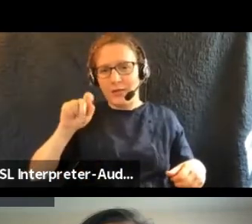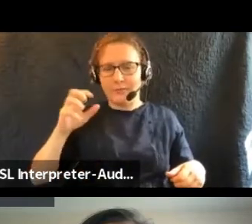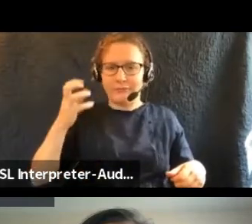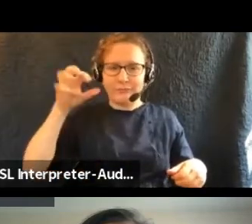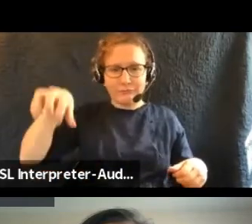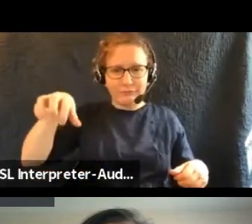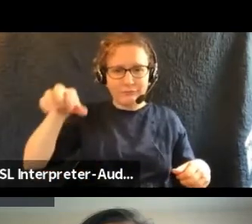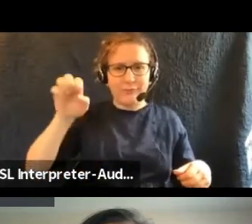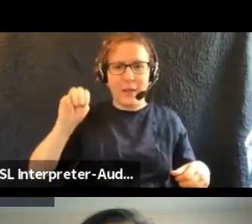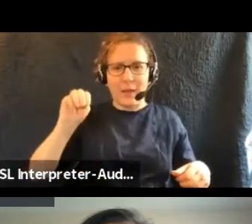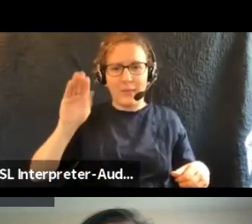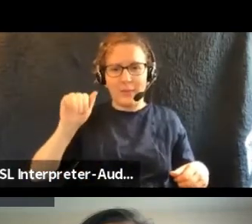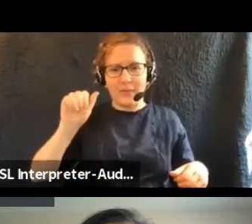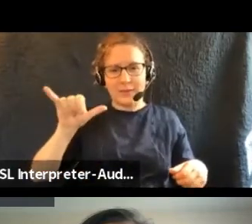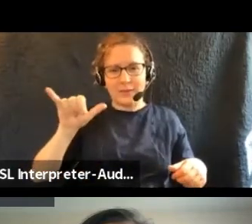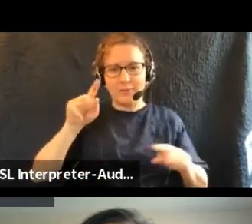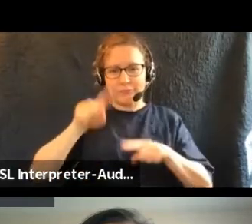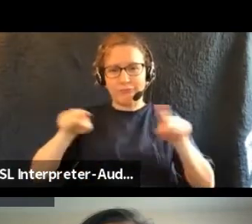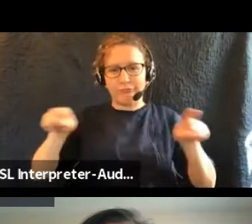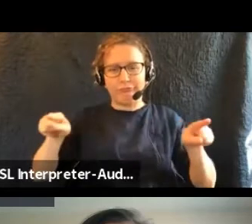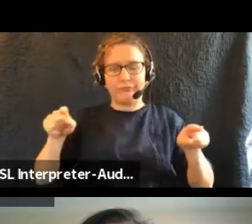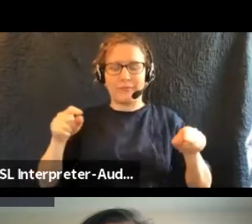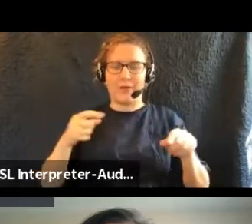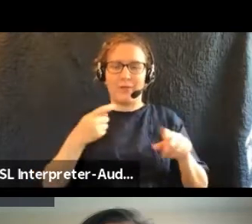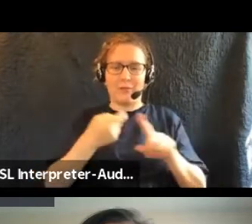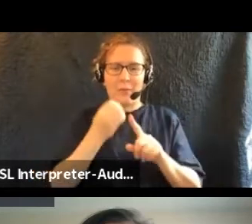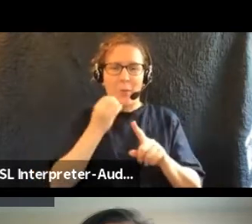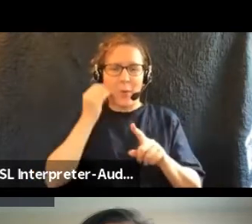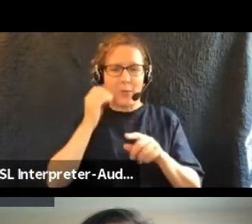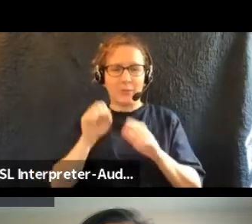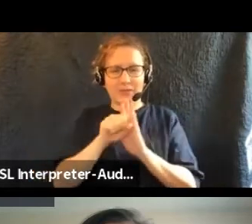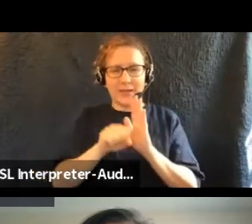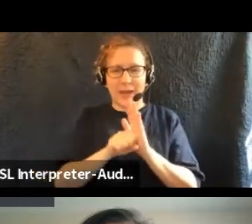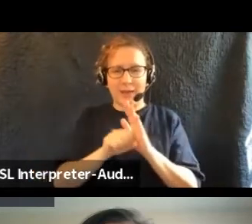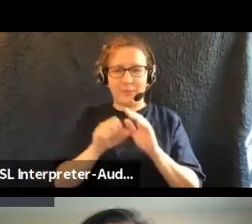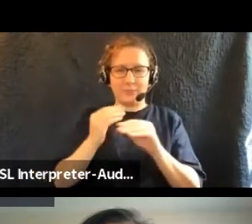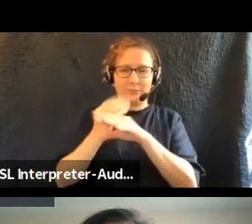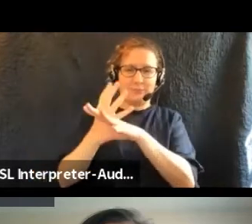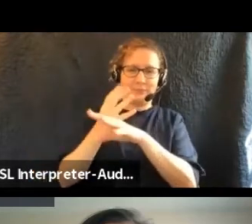from their home state outside of the D.C. Metro Area so I applied.